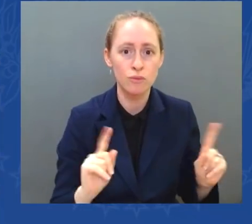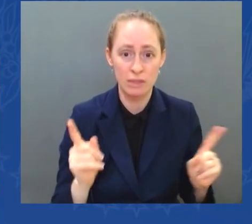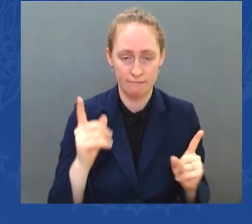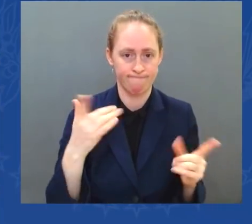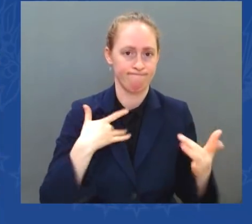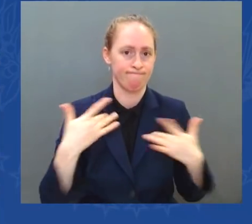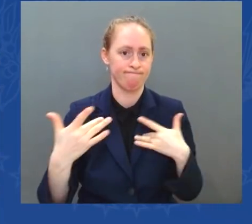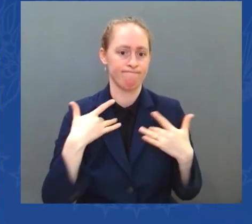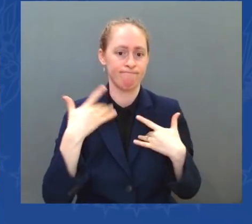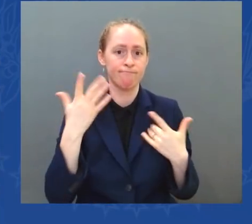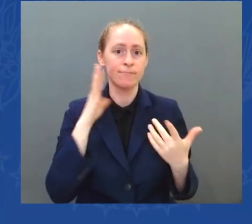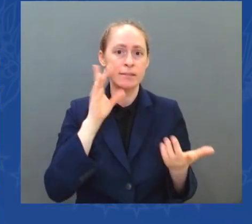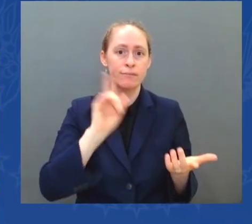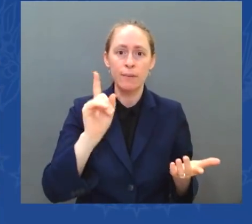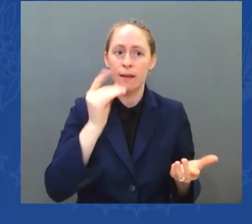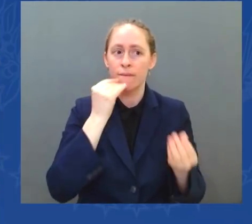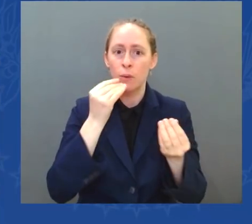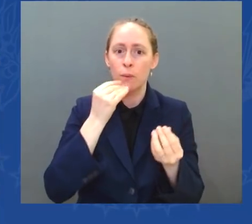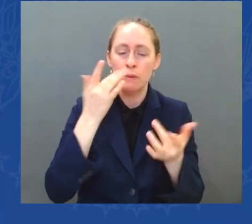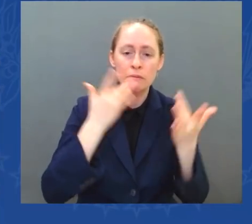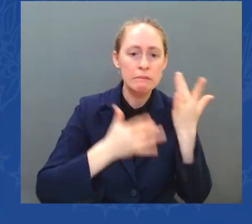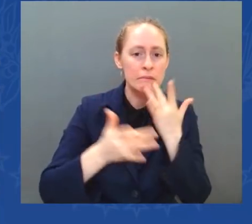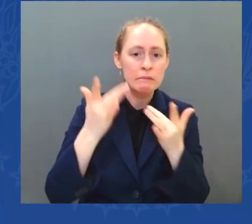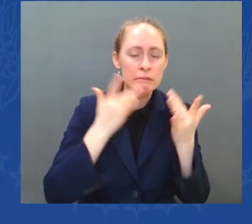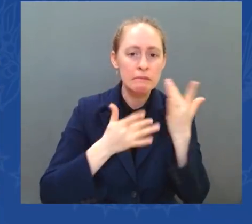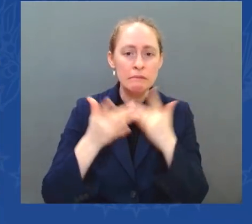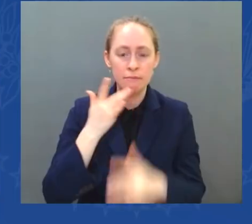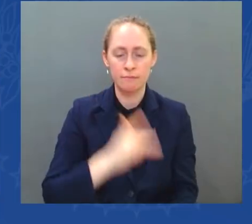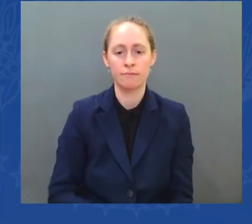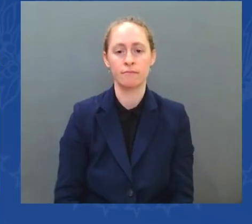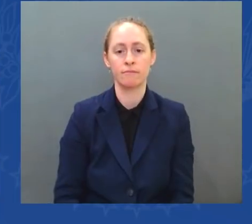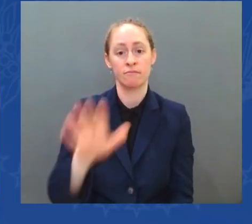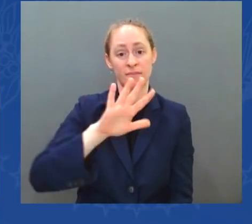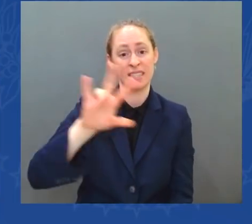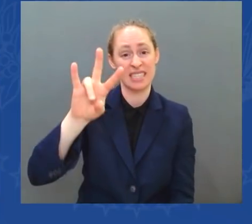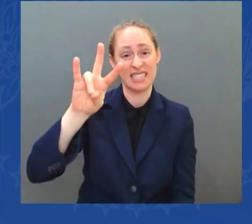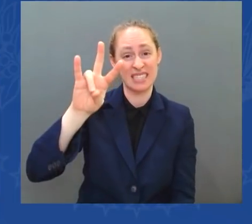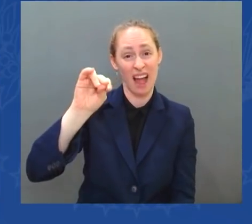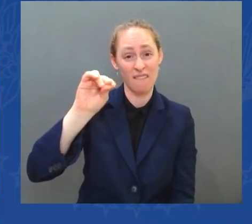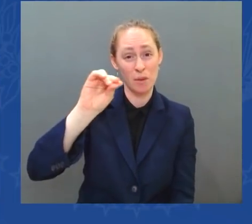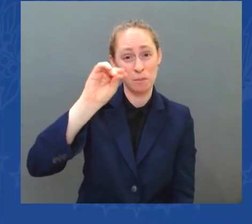was the consequence of Putin's price hike because of the impact on oil prices, 70 percent.